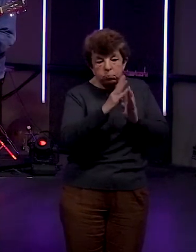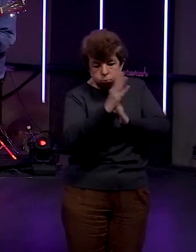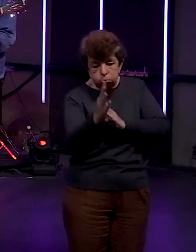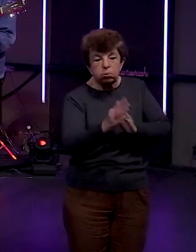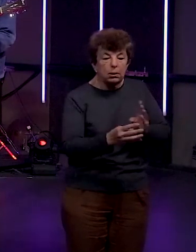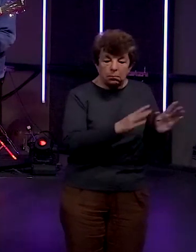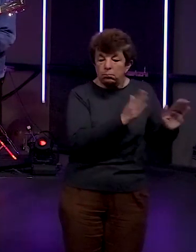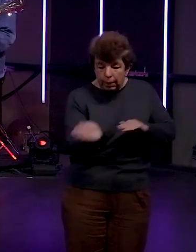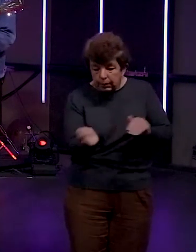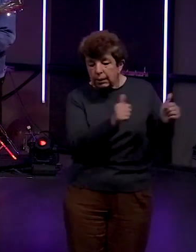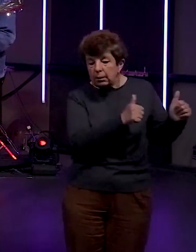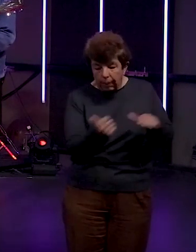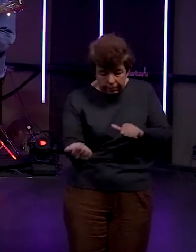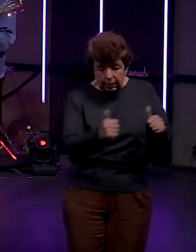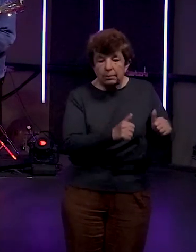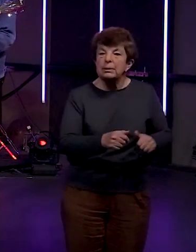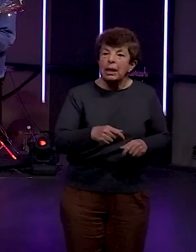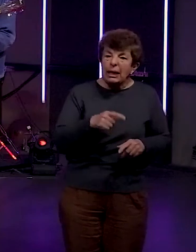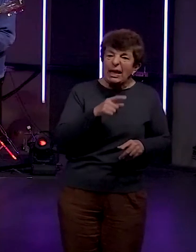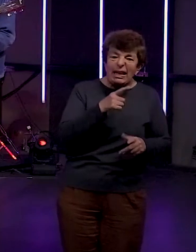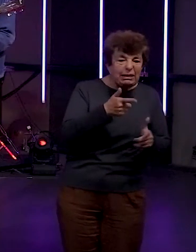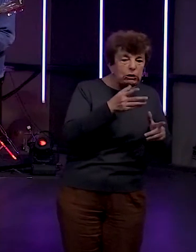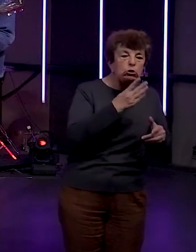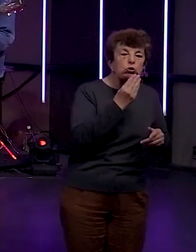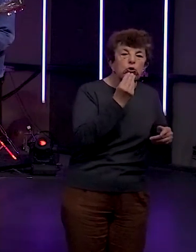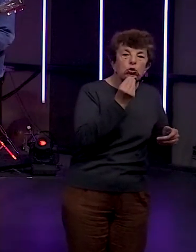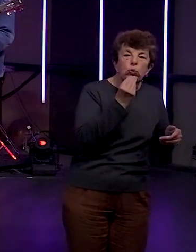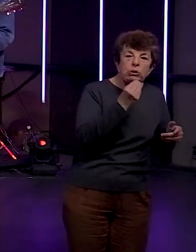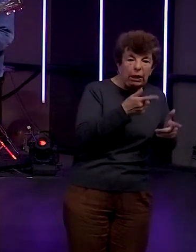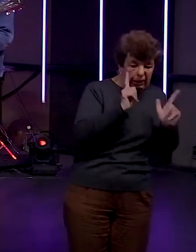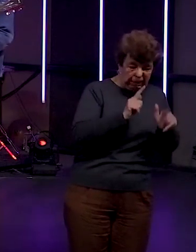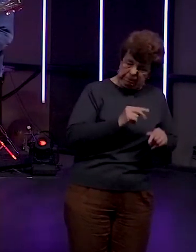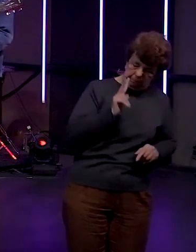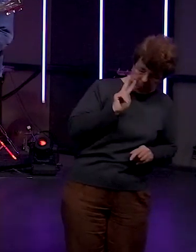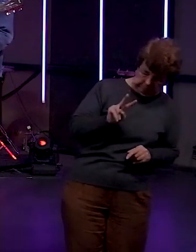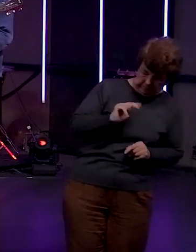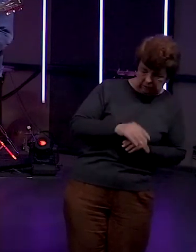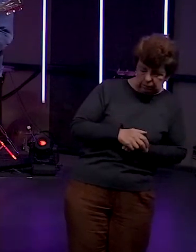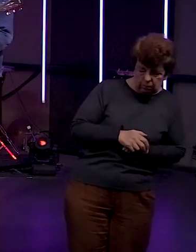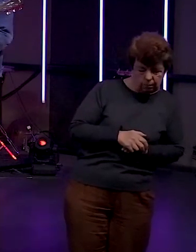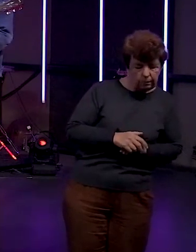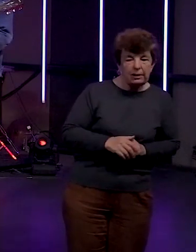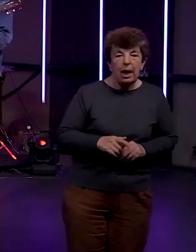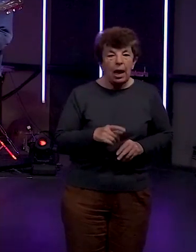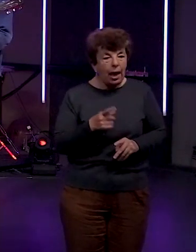attention from the Jewish leaders in Jerusalem and then we see this first